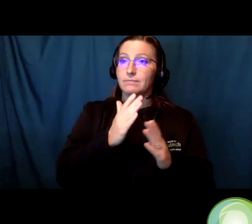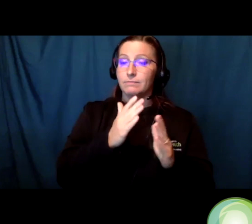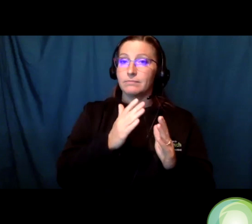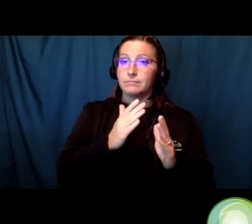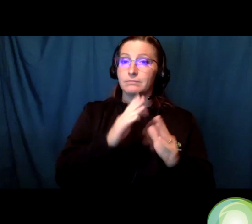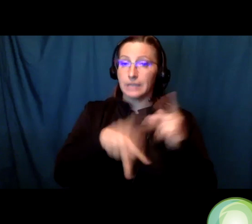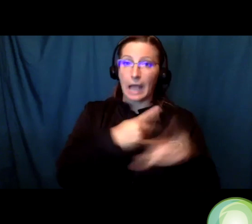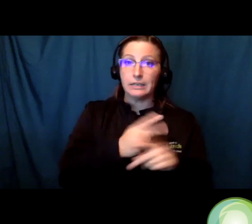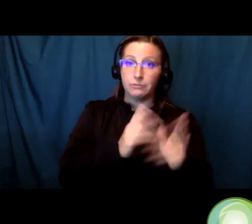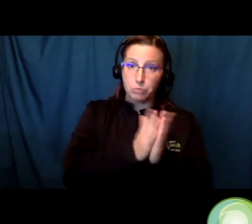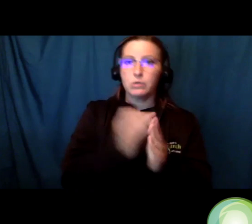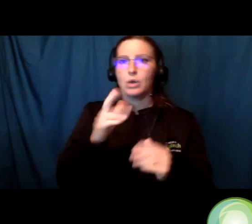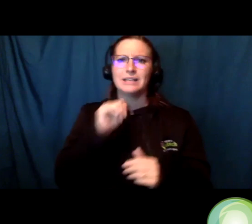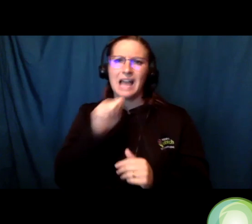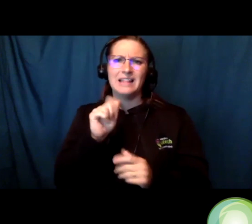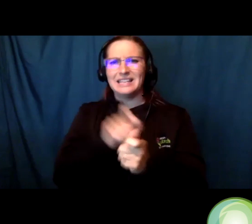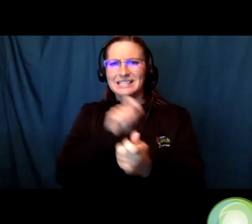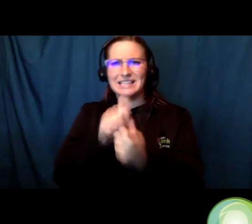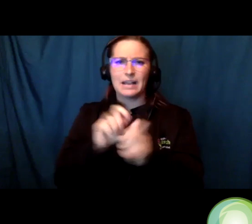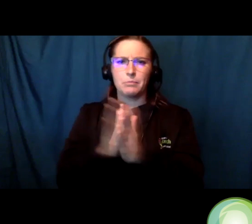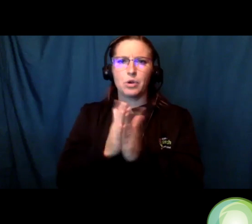use the exact book that you would use because there is an online version